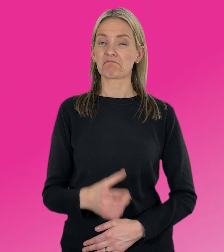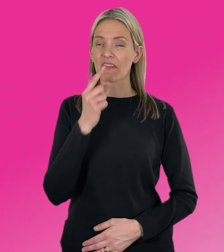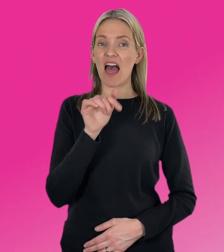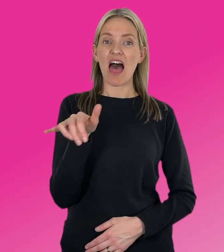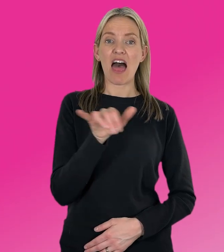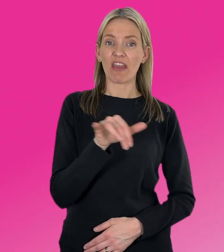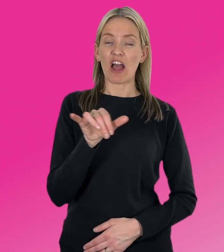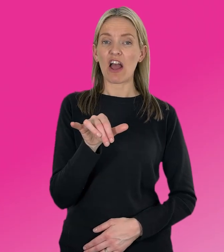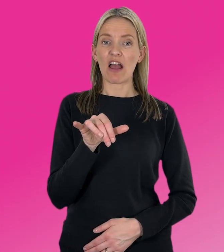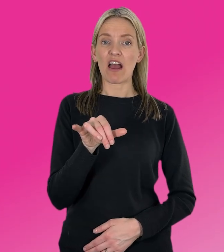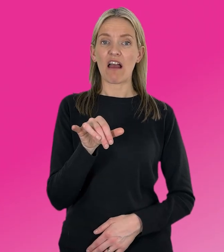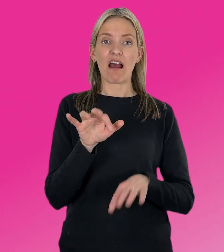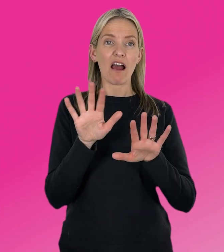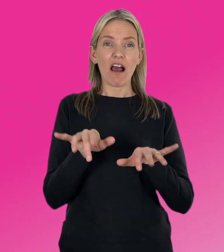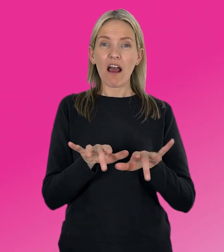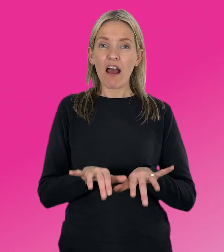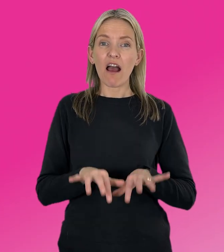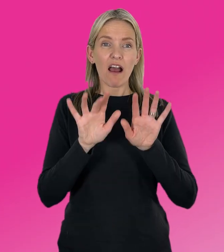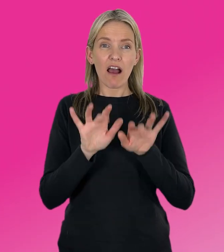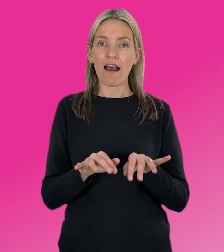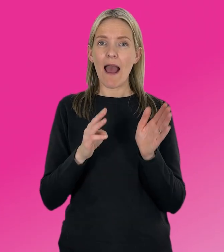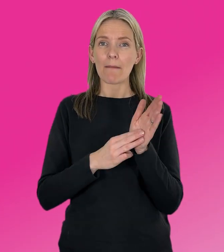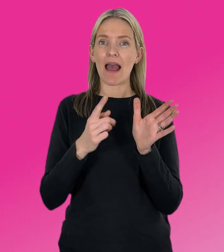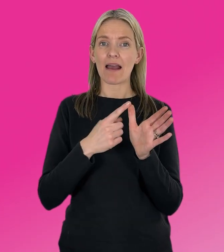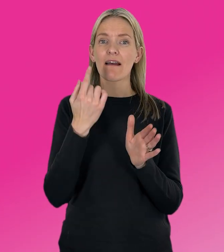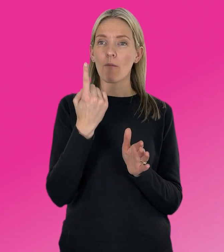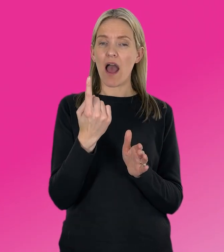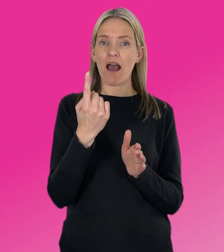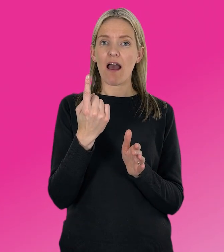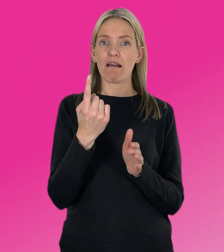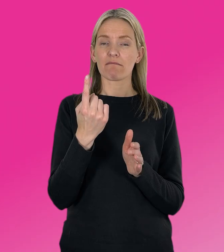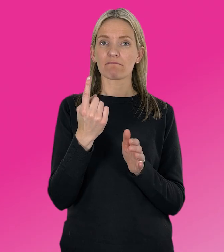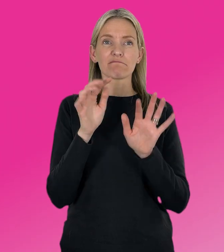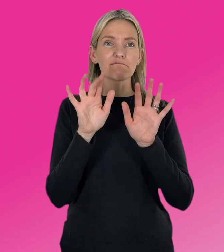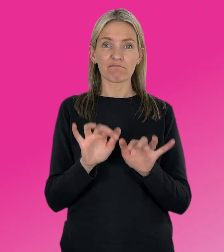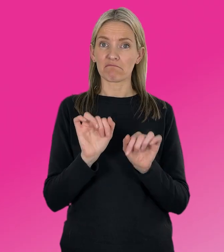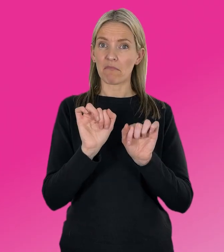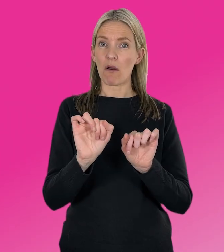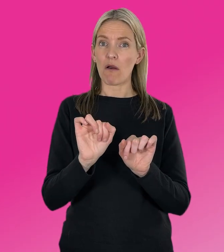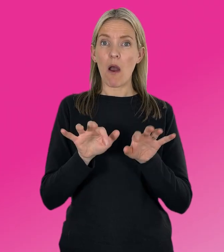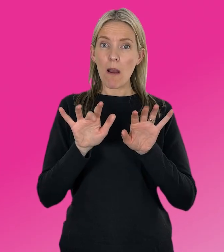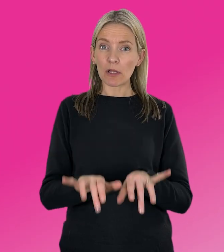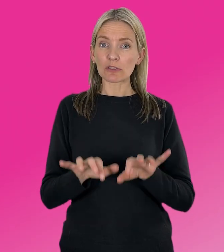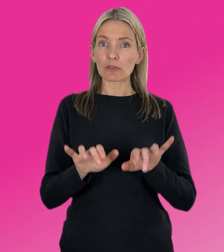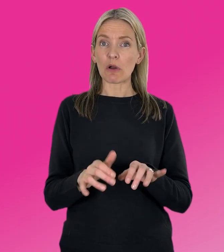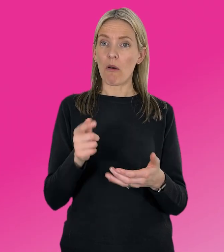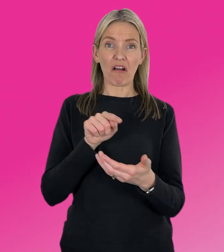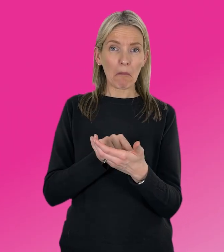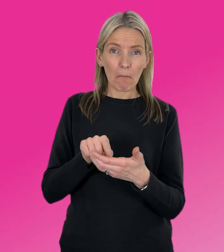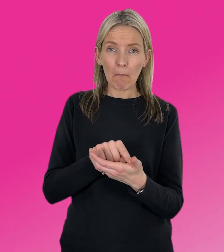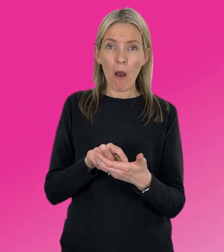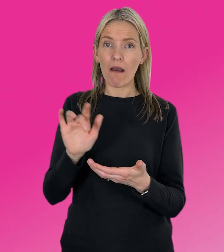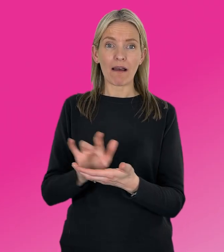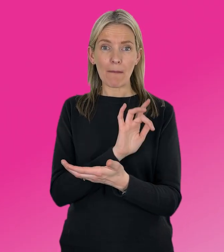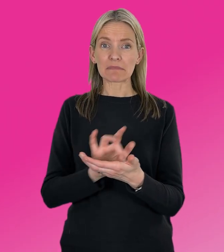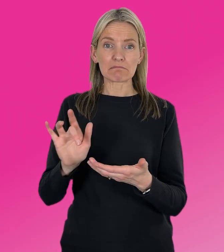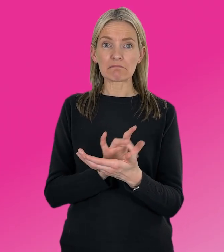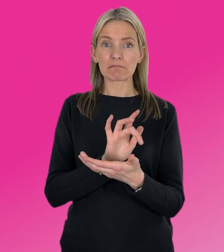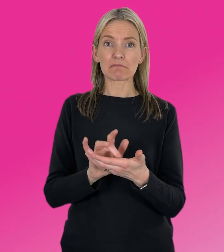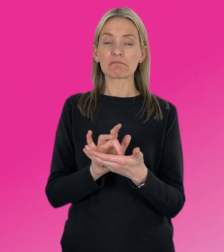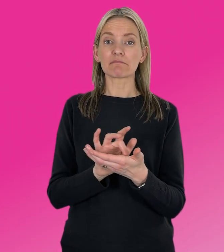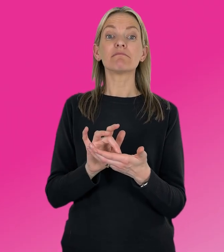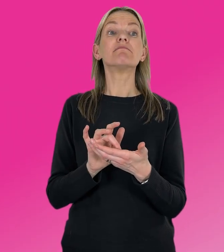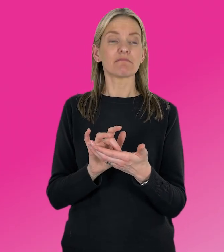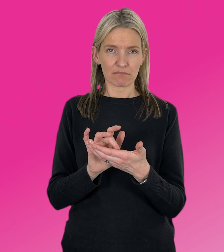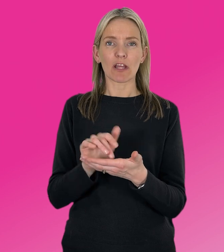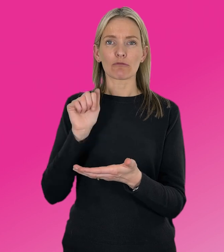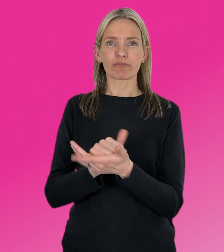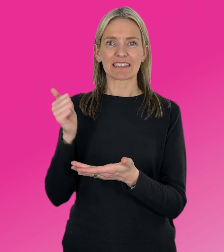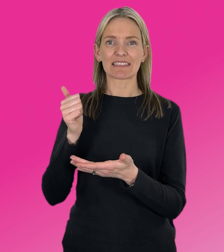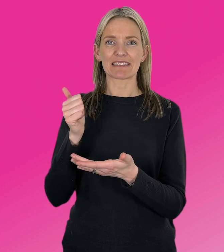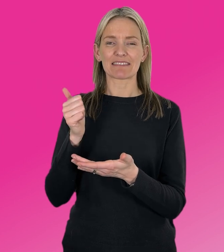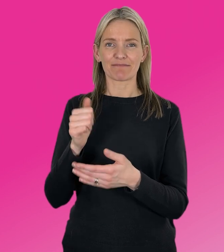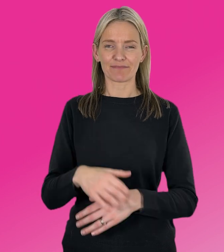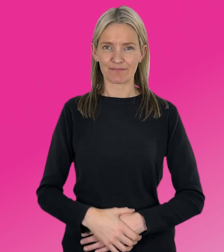You can either fill the MA1 form on your computer, mobile phone or tablet then print it off.